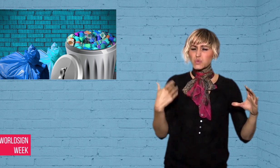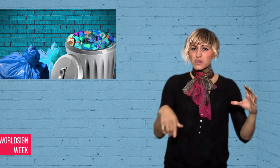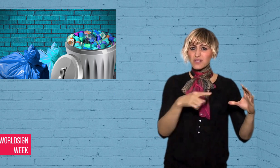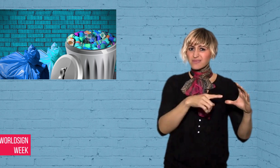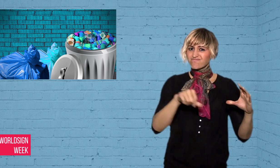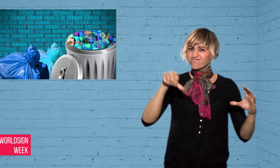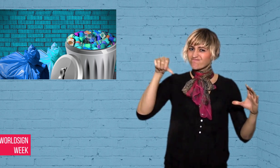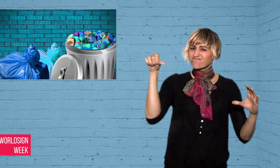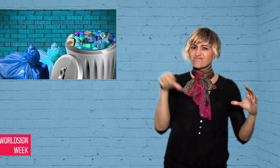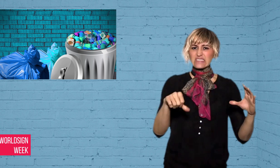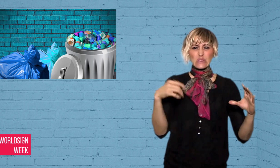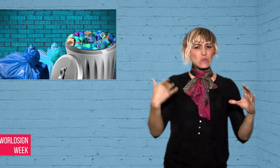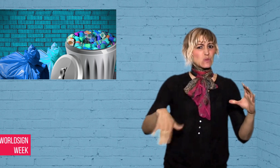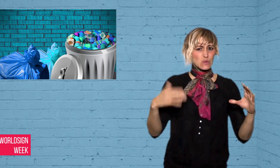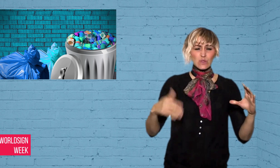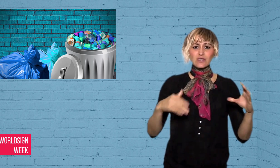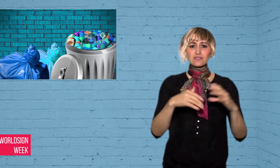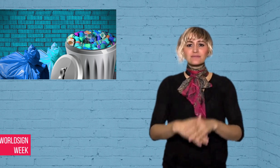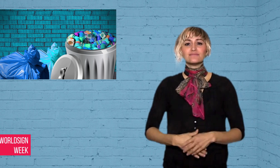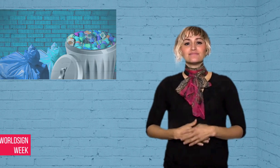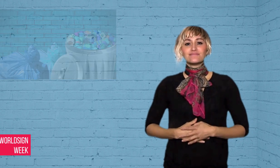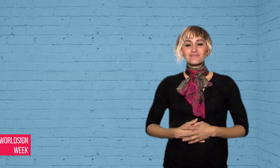This is bad.